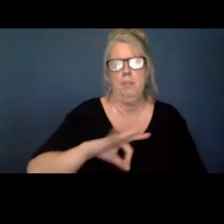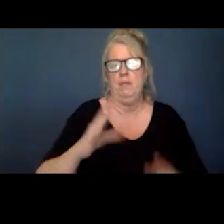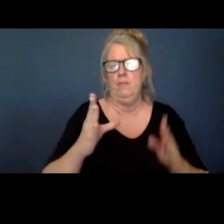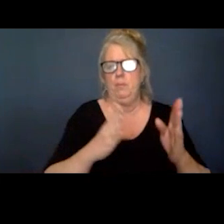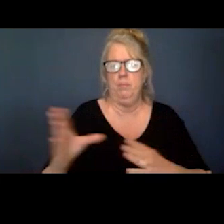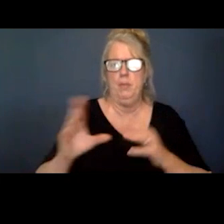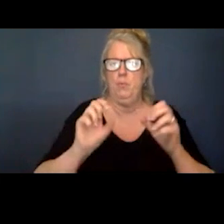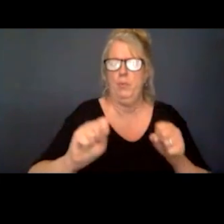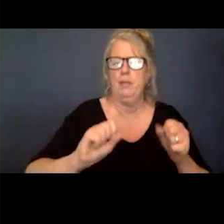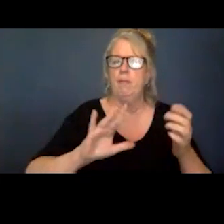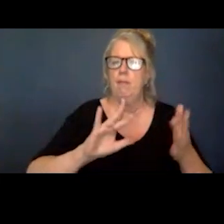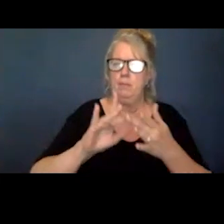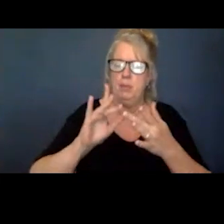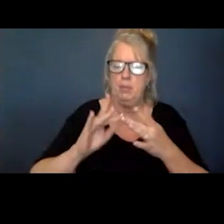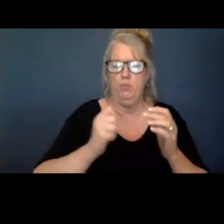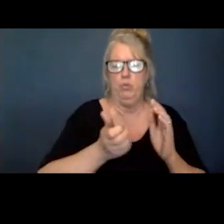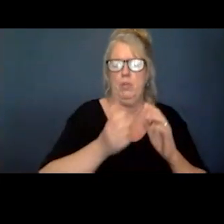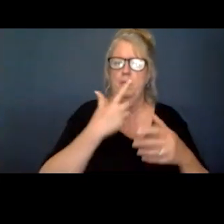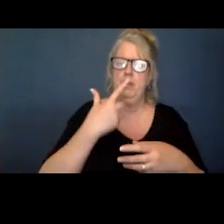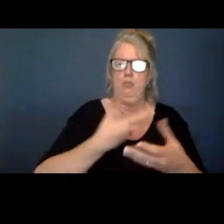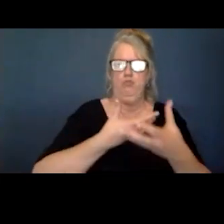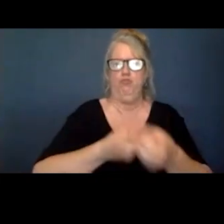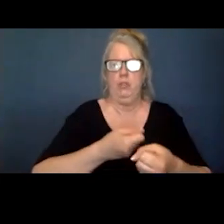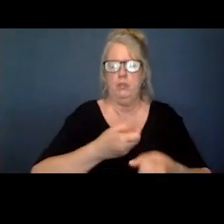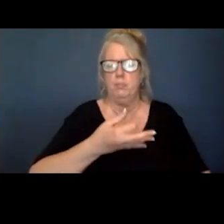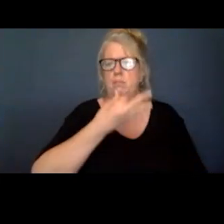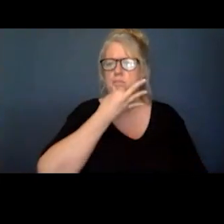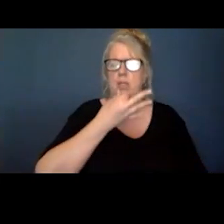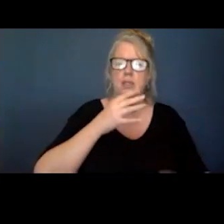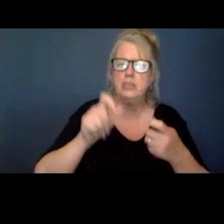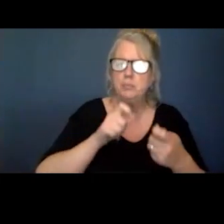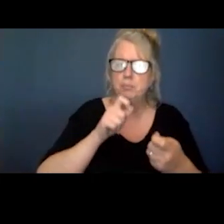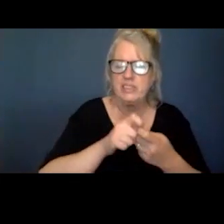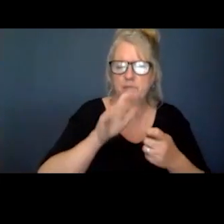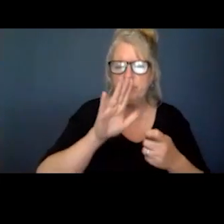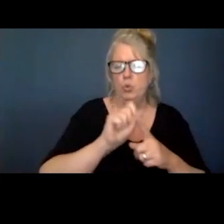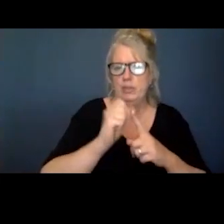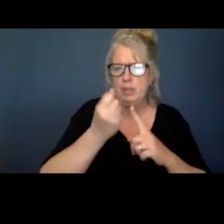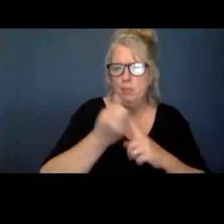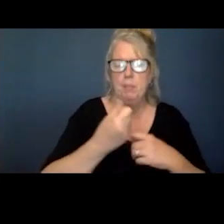connect you with trusted experts who can walk you through your specific situation, can go a long way